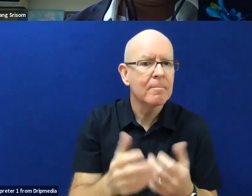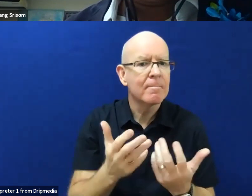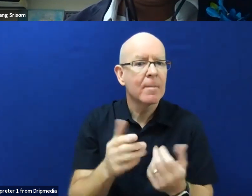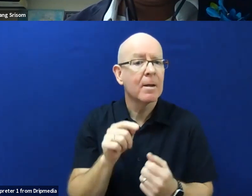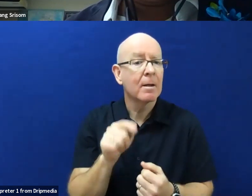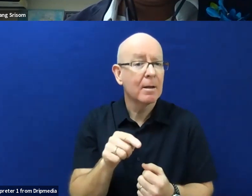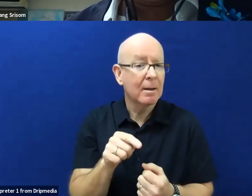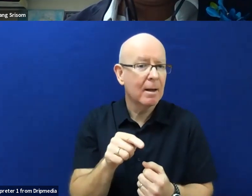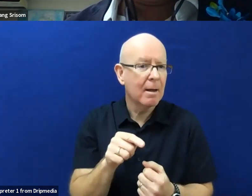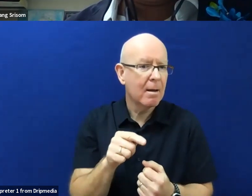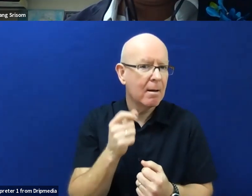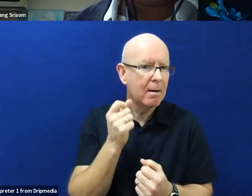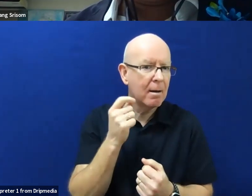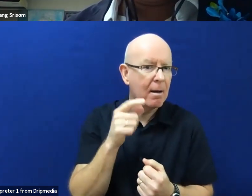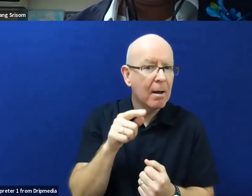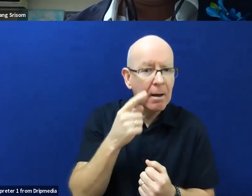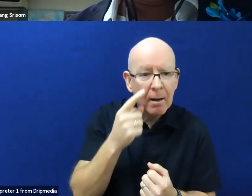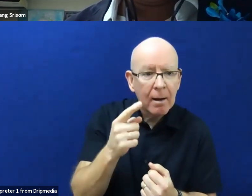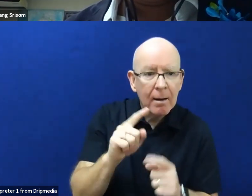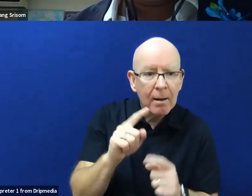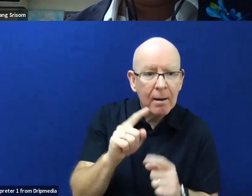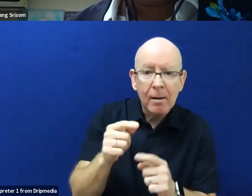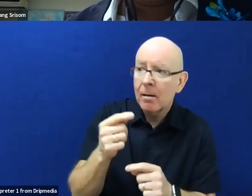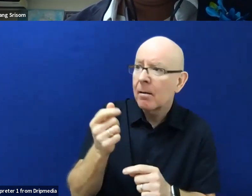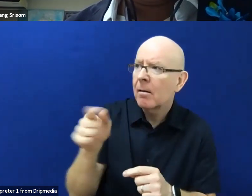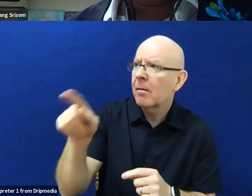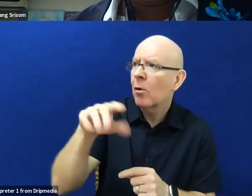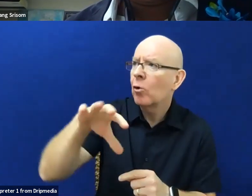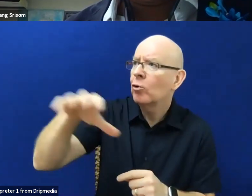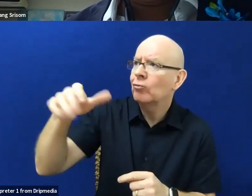high income country could do so you really need those combinations to work all together.